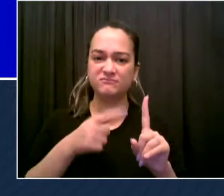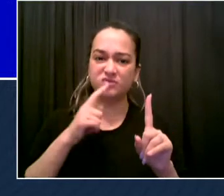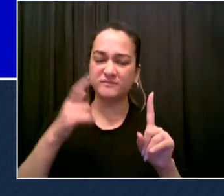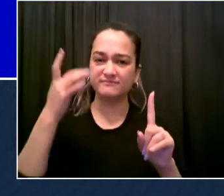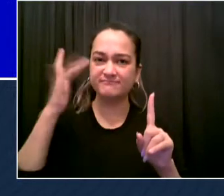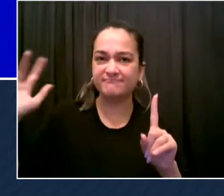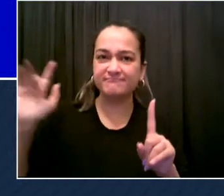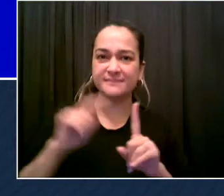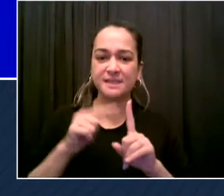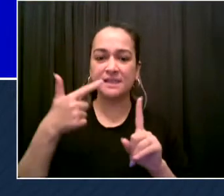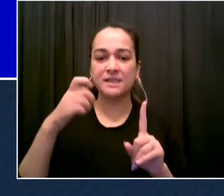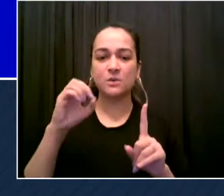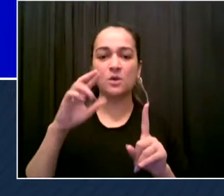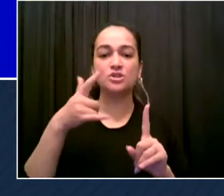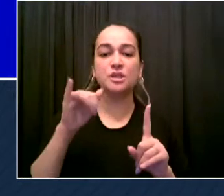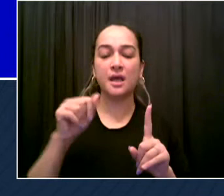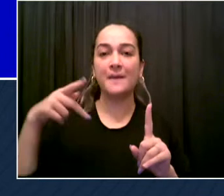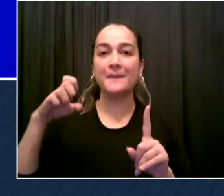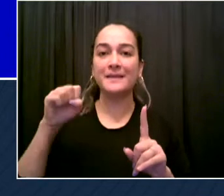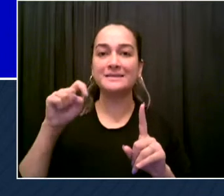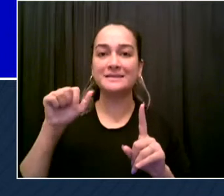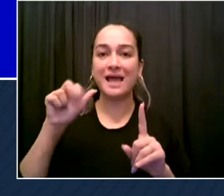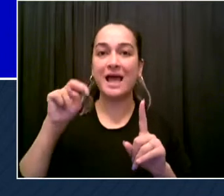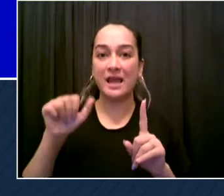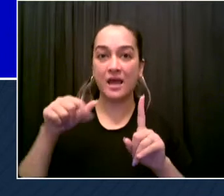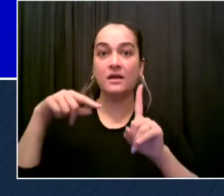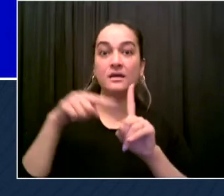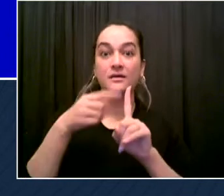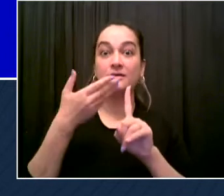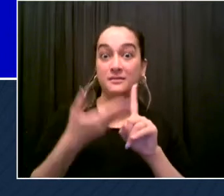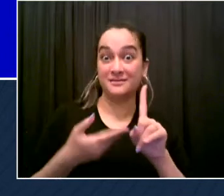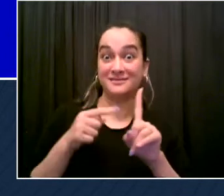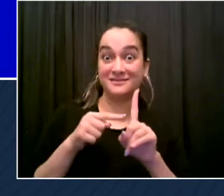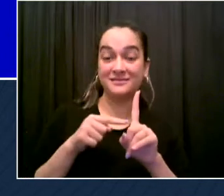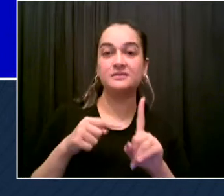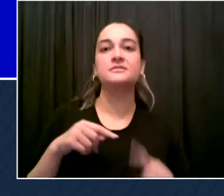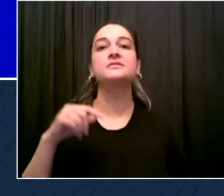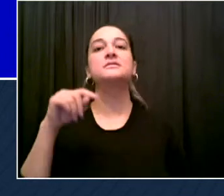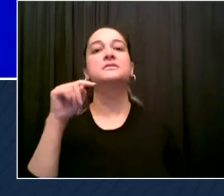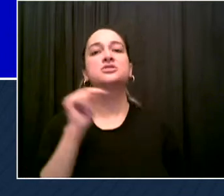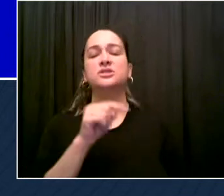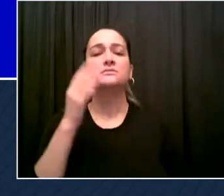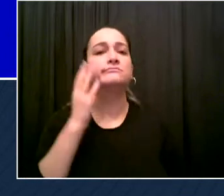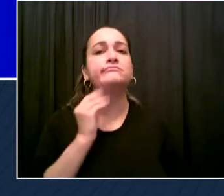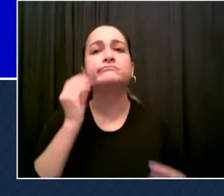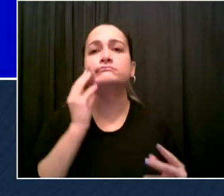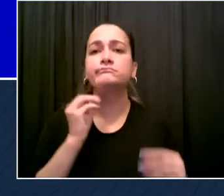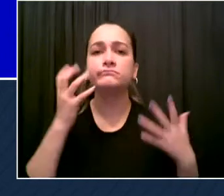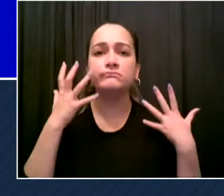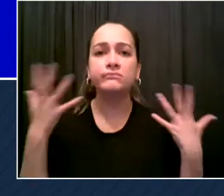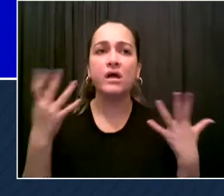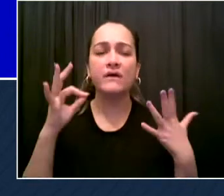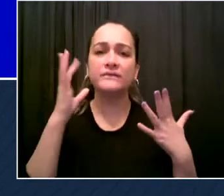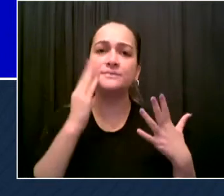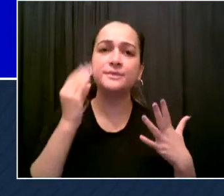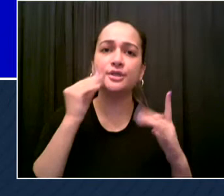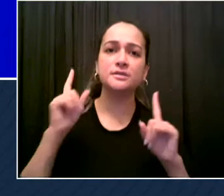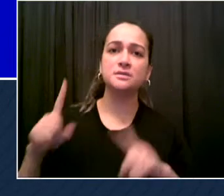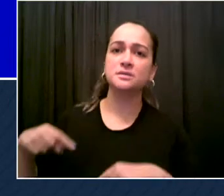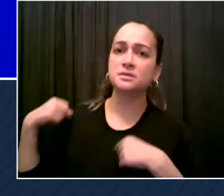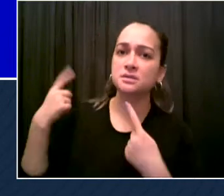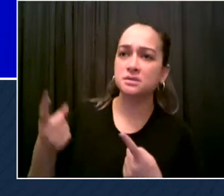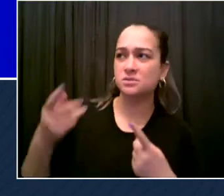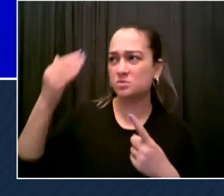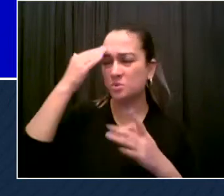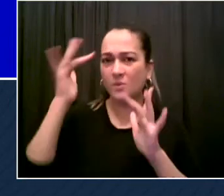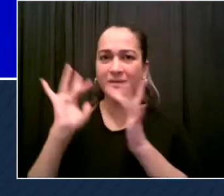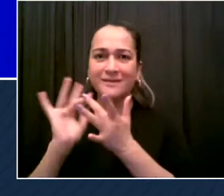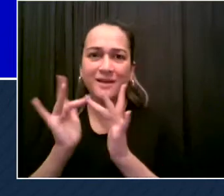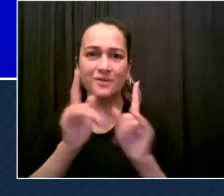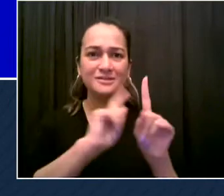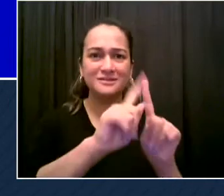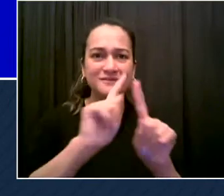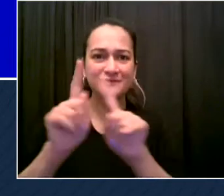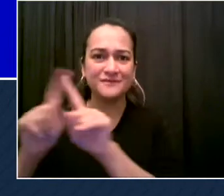QUESTIONINGLY IS